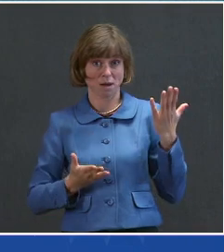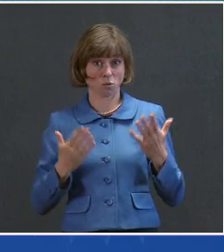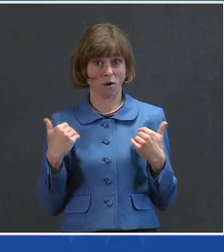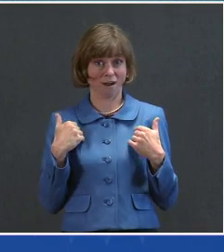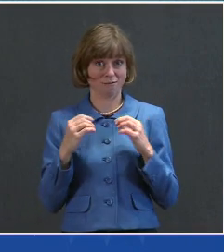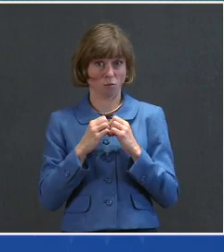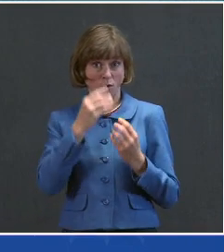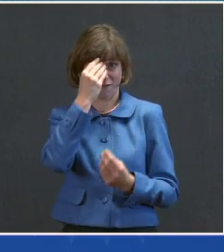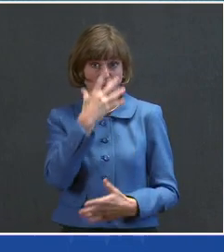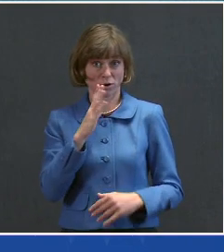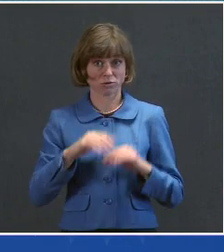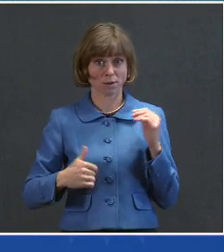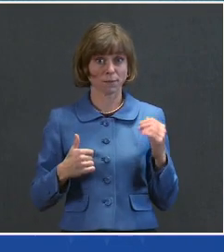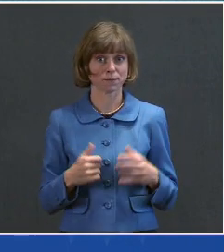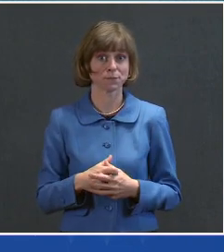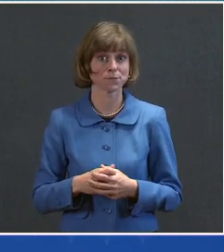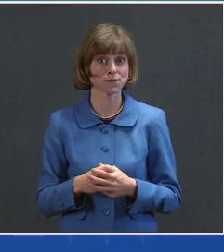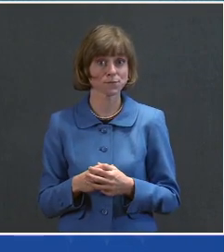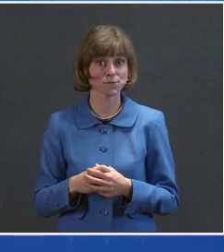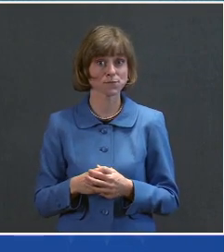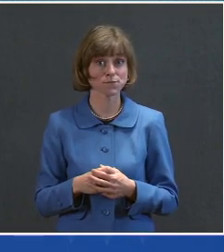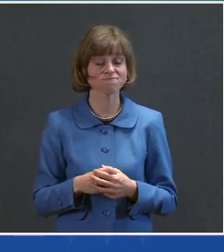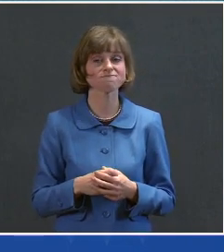The Press: A second question on the timing of all of this.